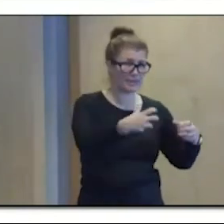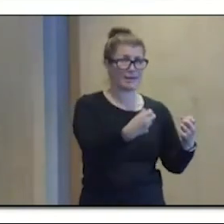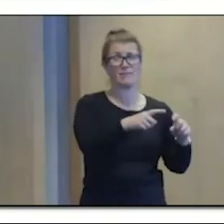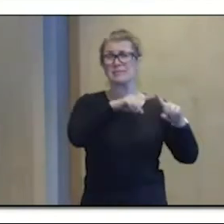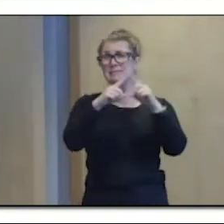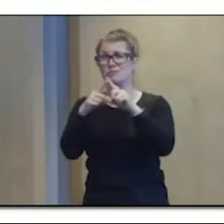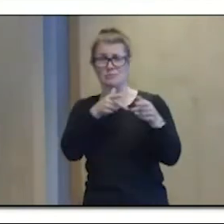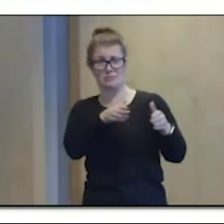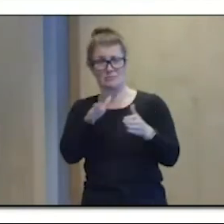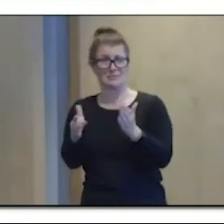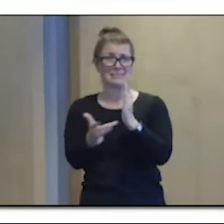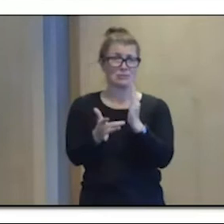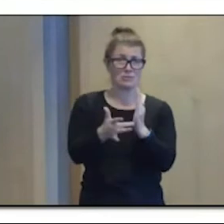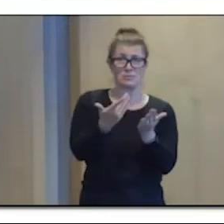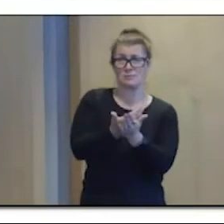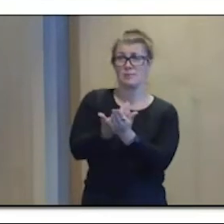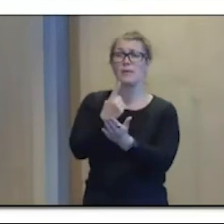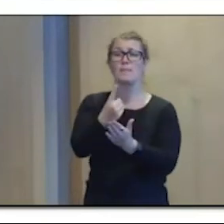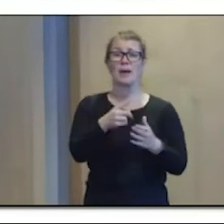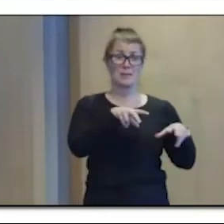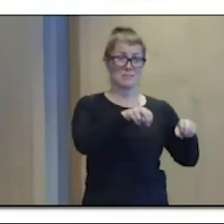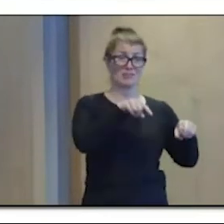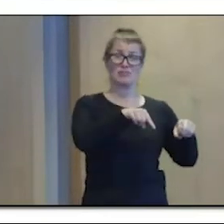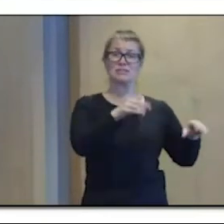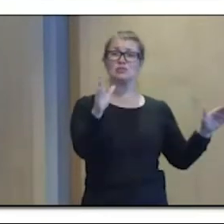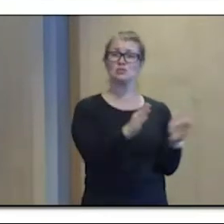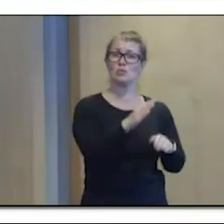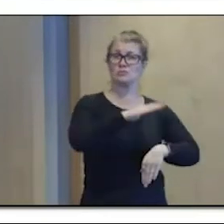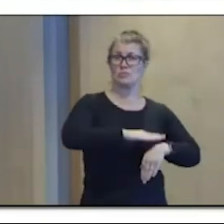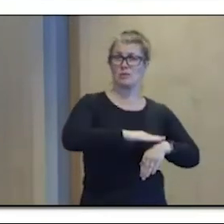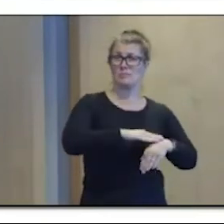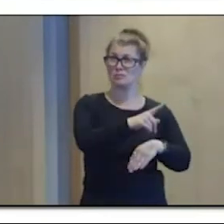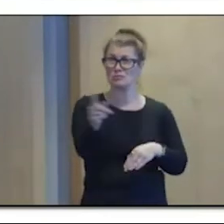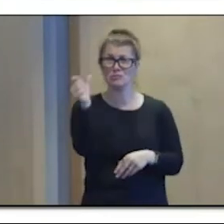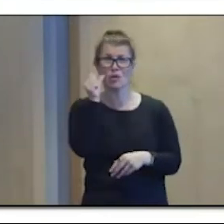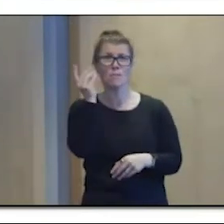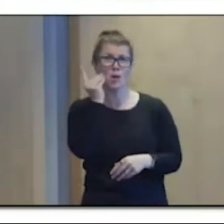but typically batteries are short duration. As you will all know with your mobile phones and so